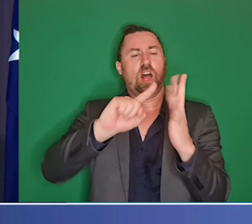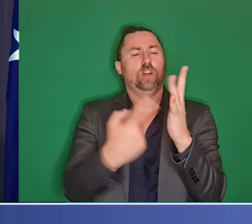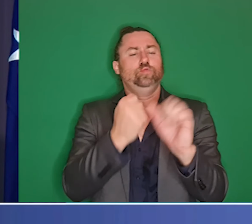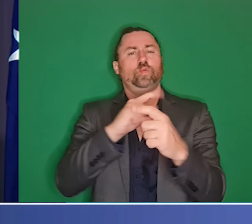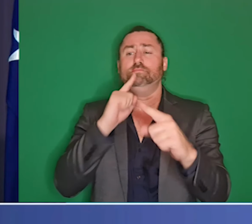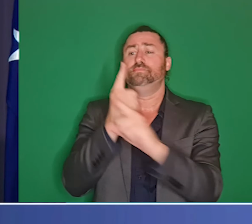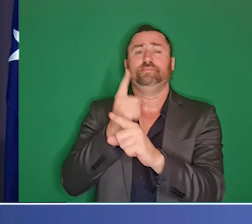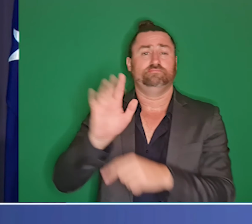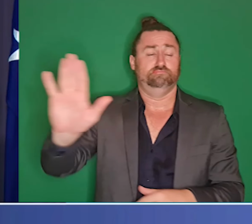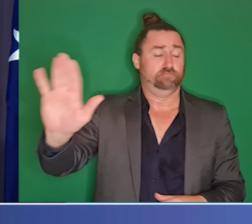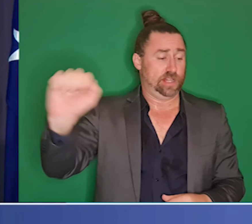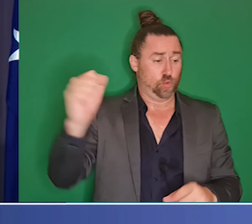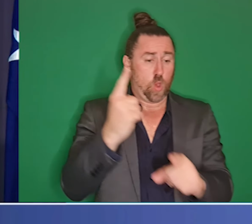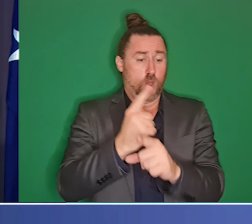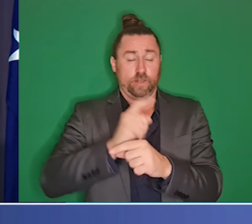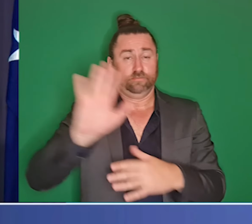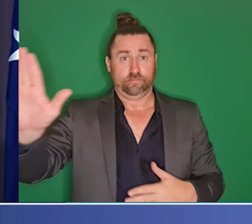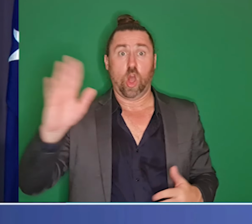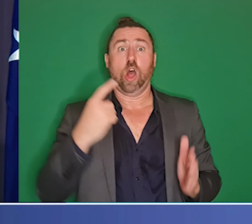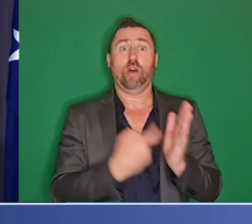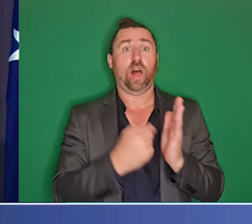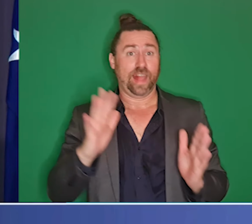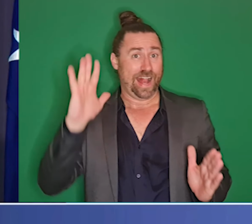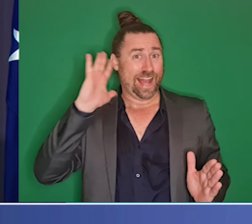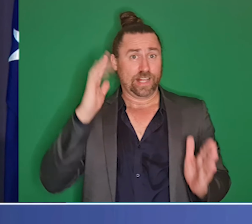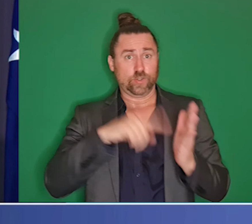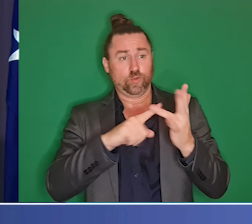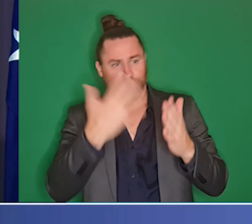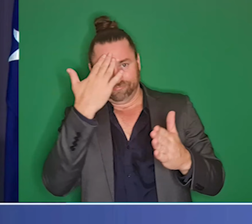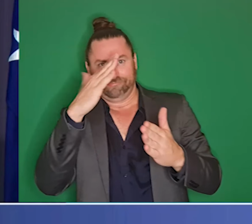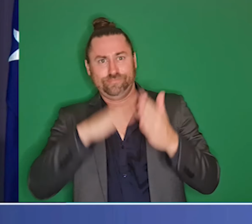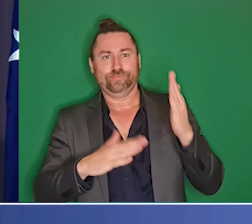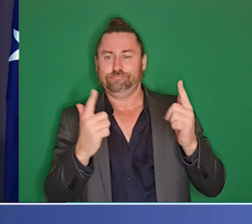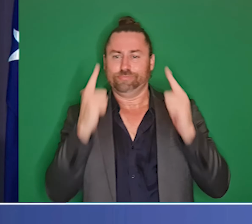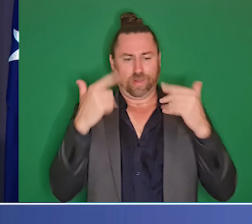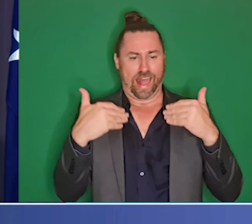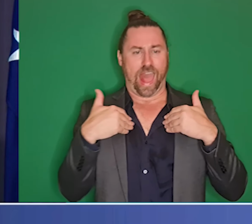I think just if people could listen to the chief medical officer and my colleagues in the states. We're all of agreement.